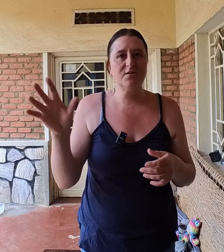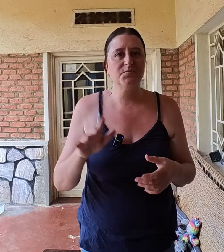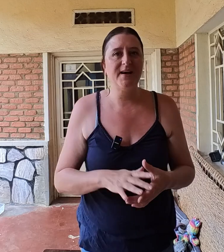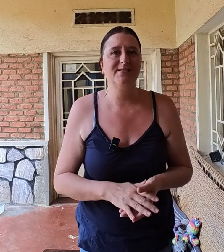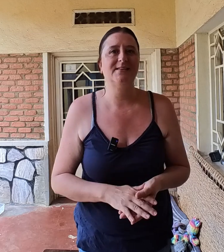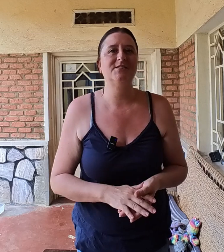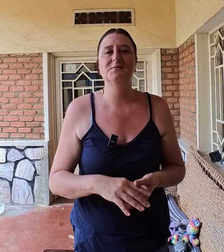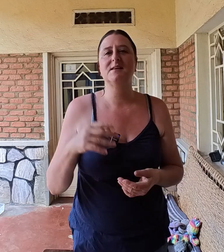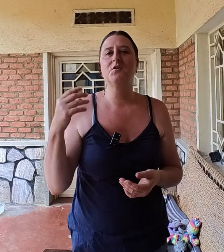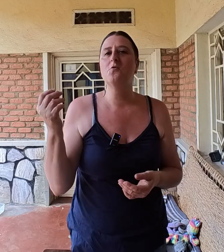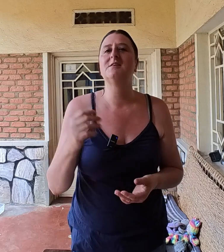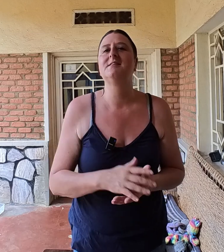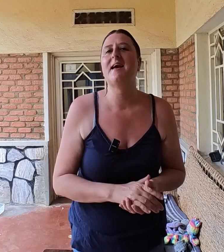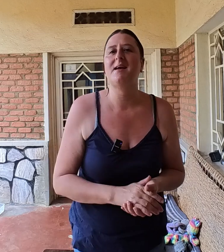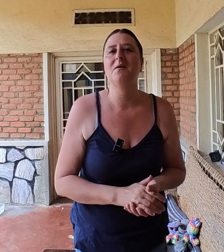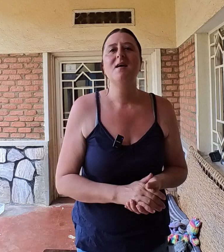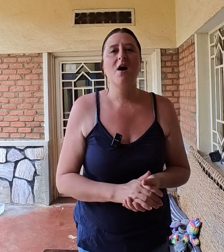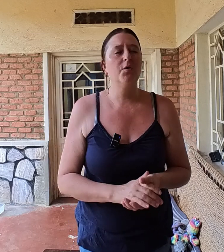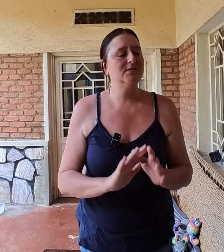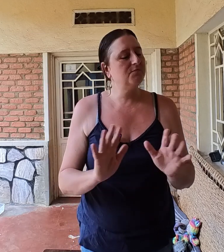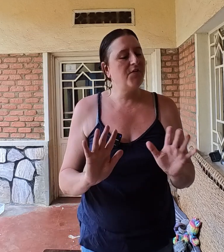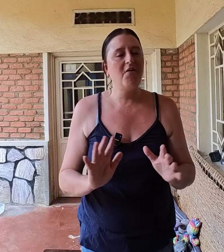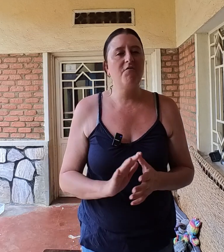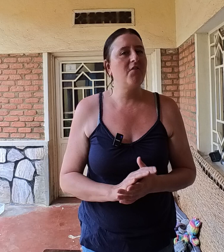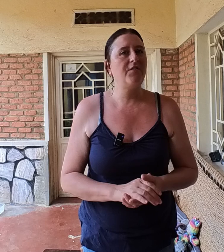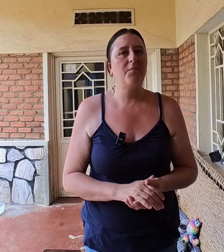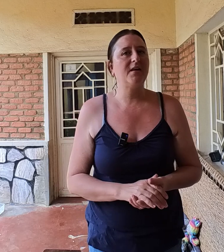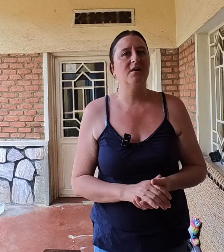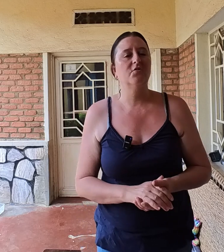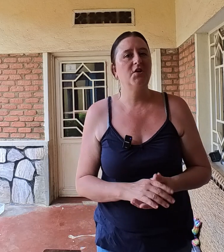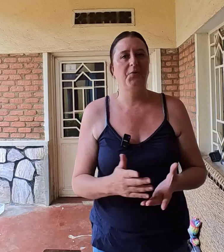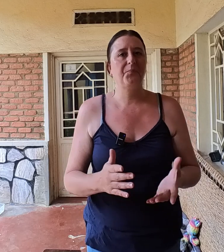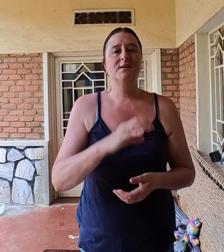shout back at it. You must never call it a name. Otherwise very, very, very bad luck on you.